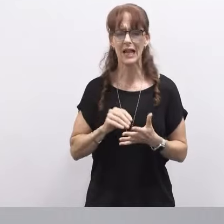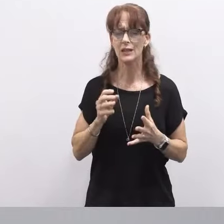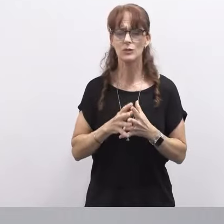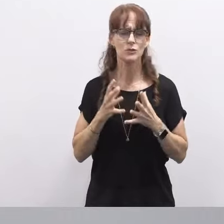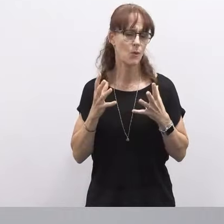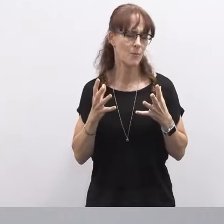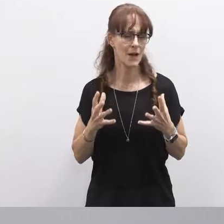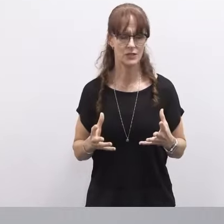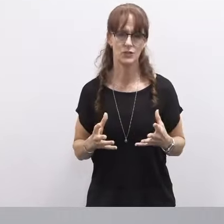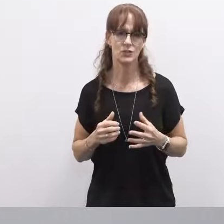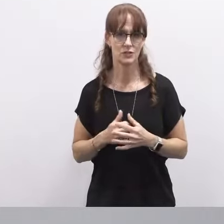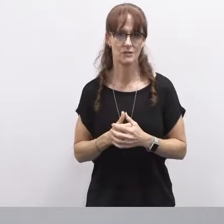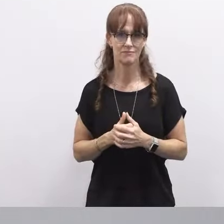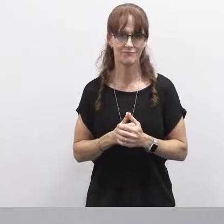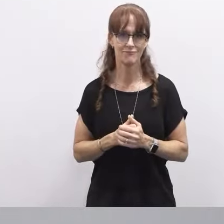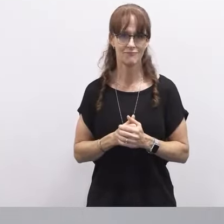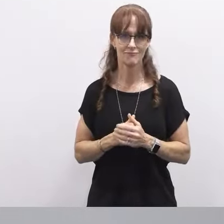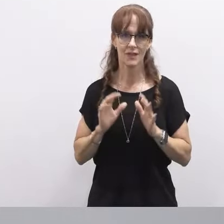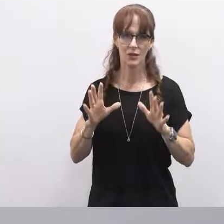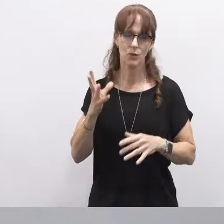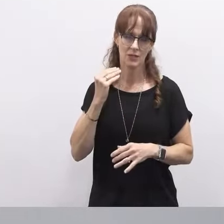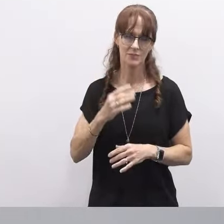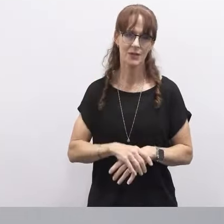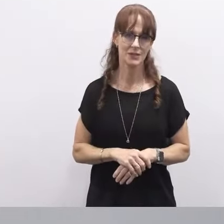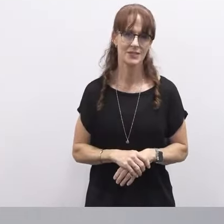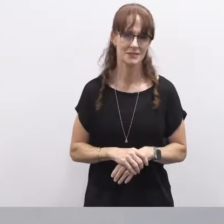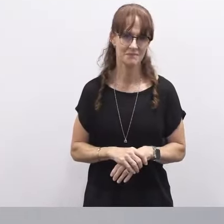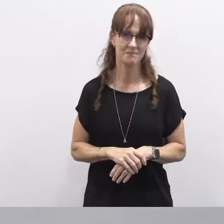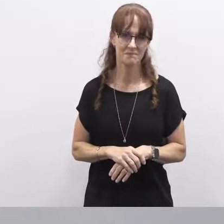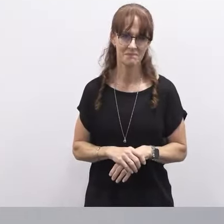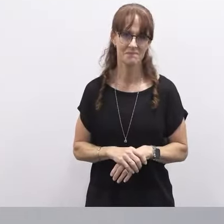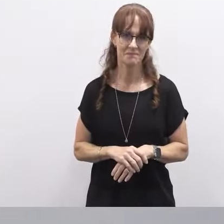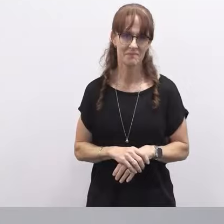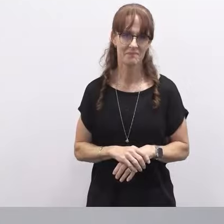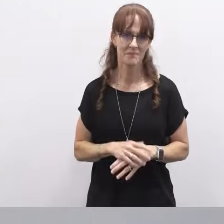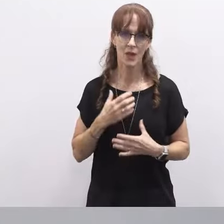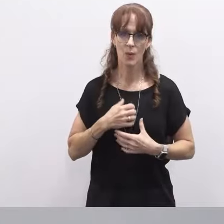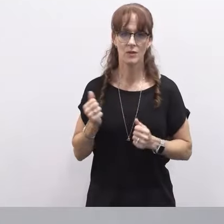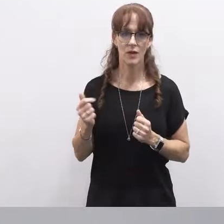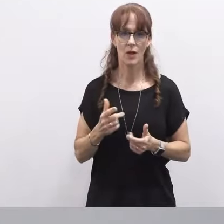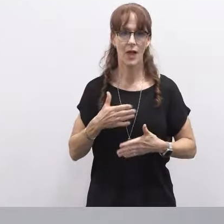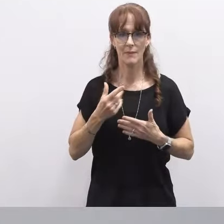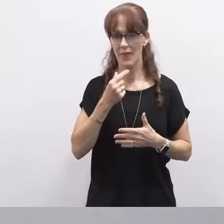And it was a great experience. So I wanna wish everybody a happy Thanksgiving,